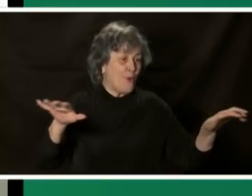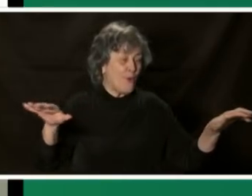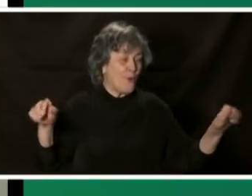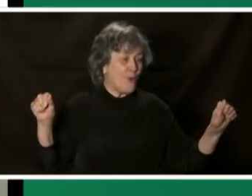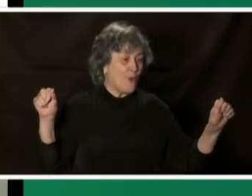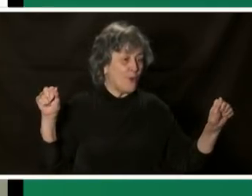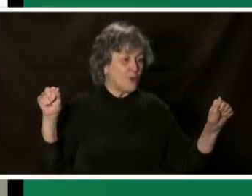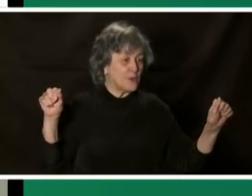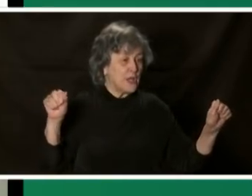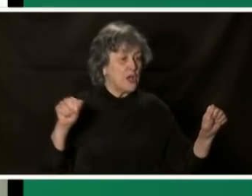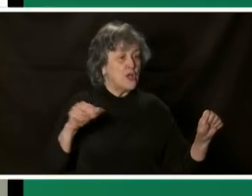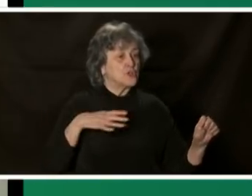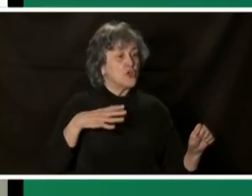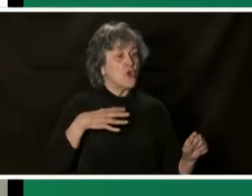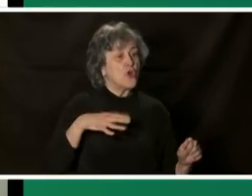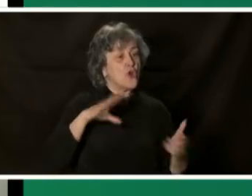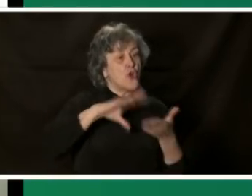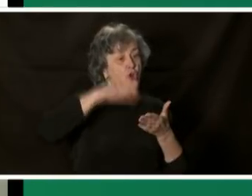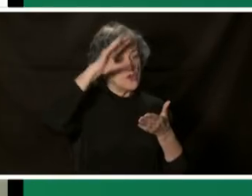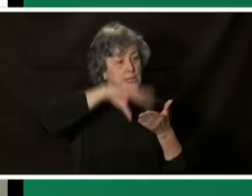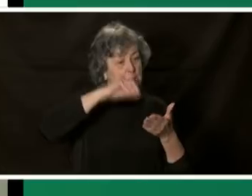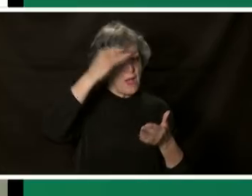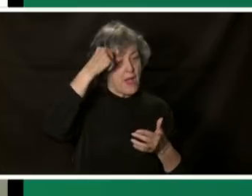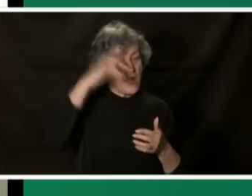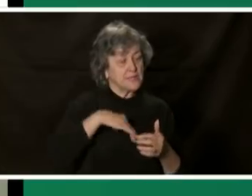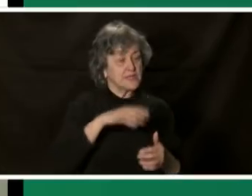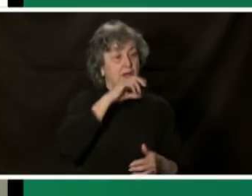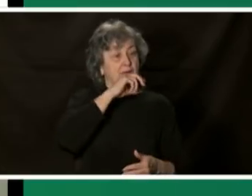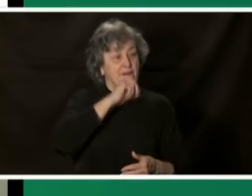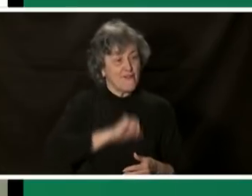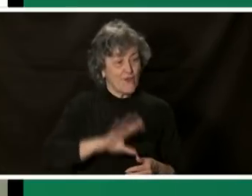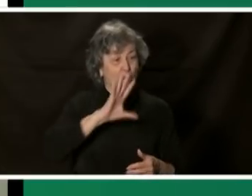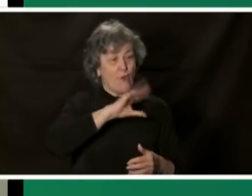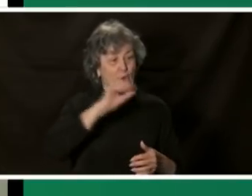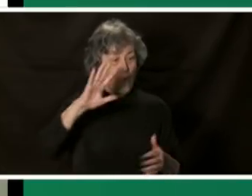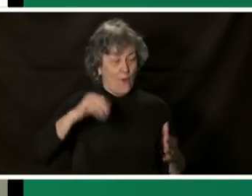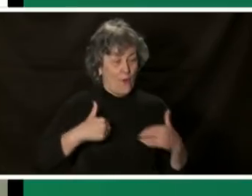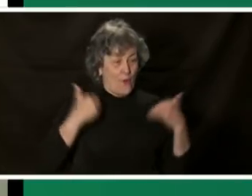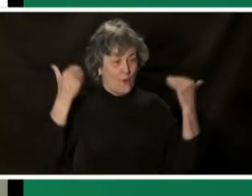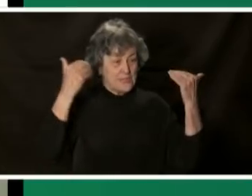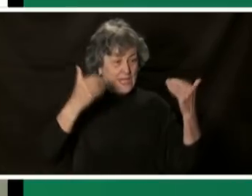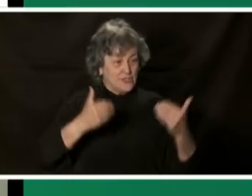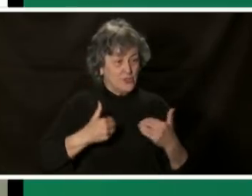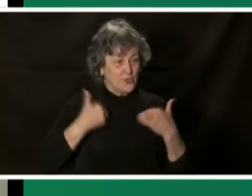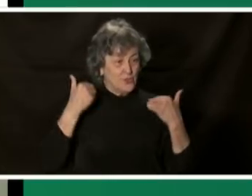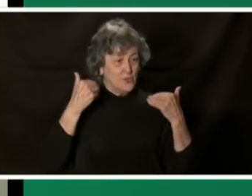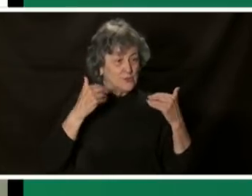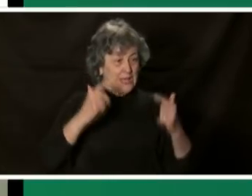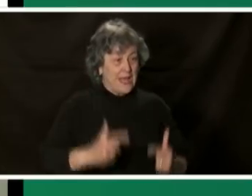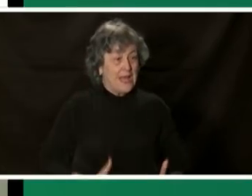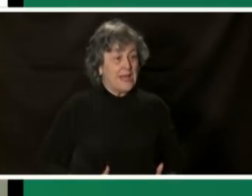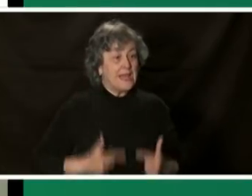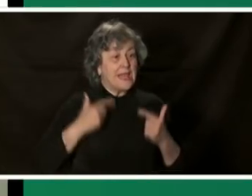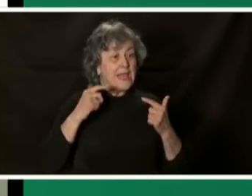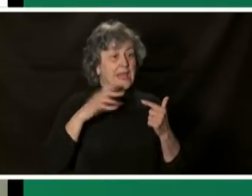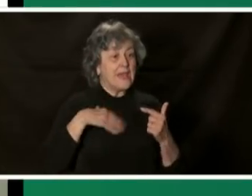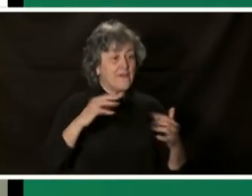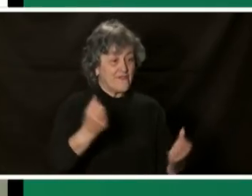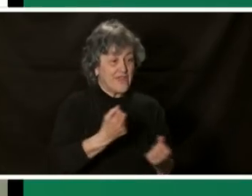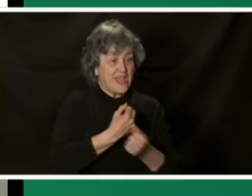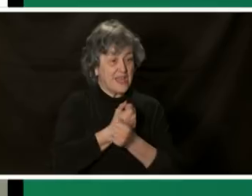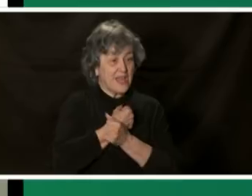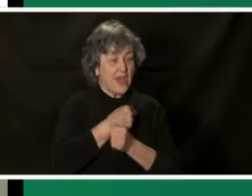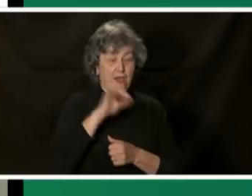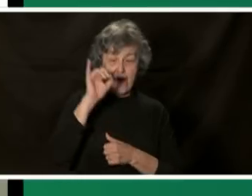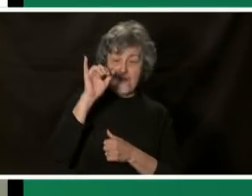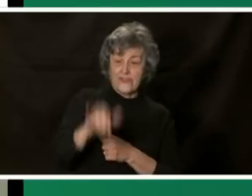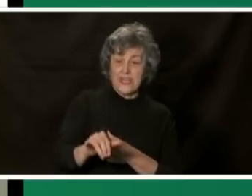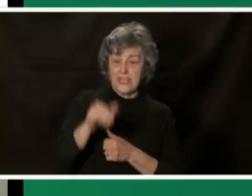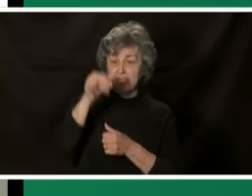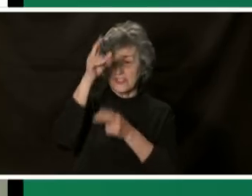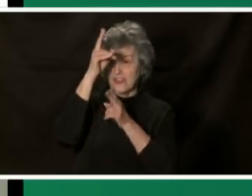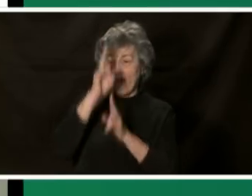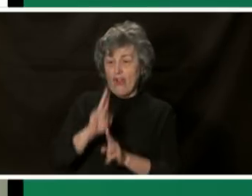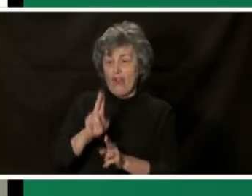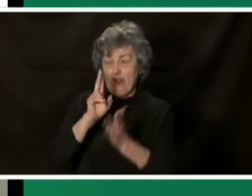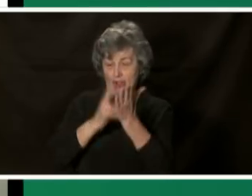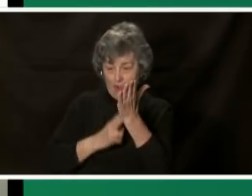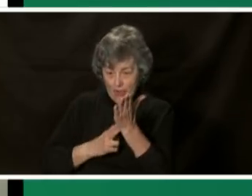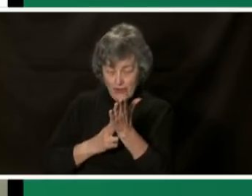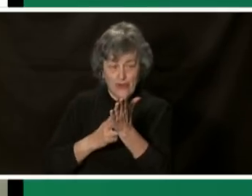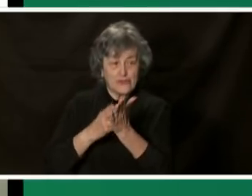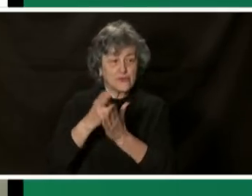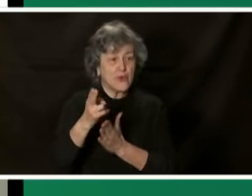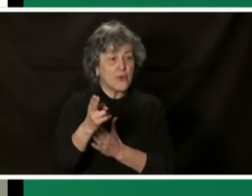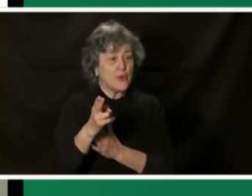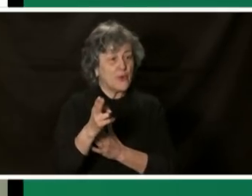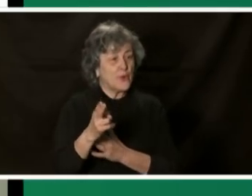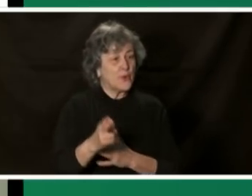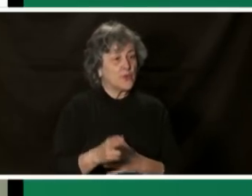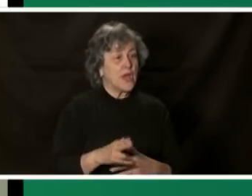YEARNING MINDS OF AGE AND YOUTH, LIVE AND LOVE HER NOBLE TRUTH.